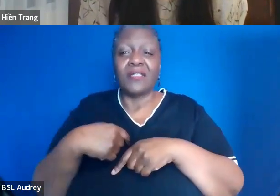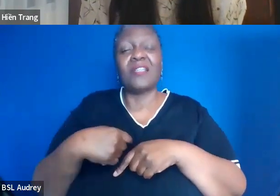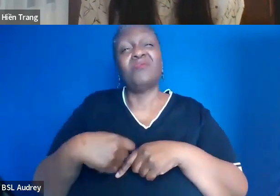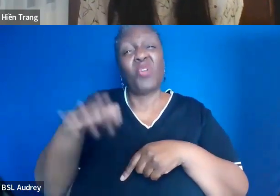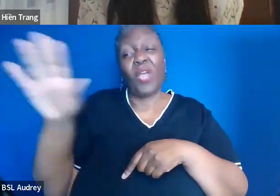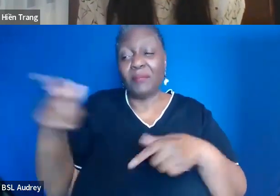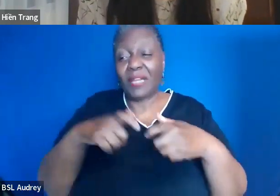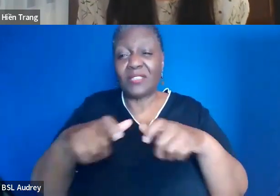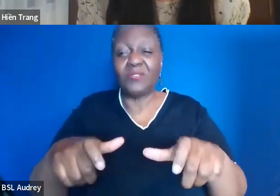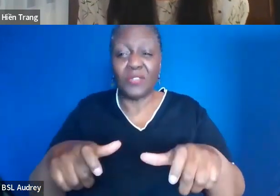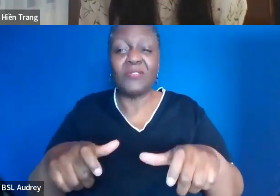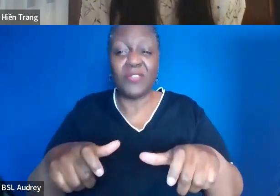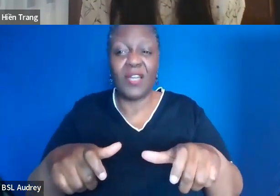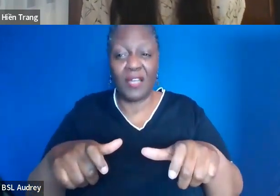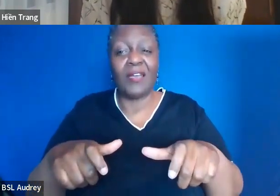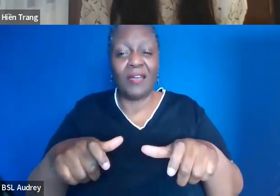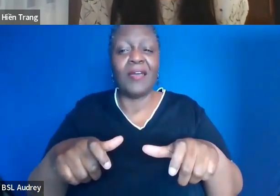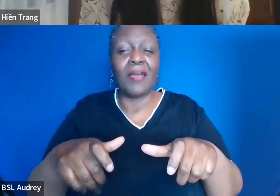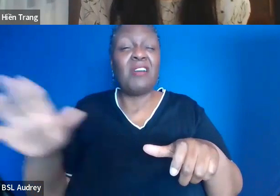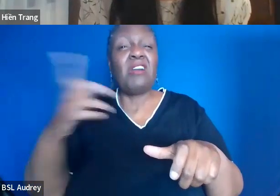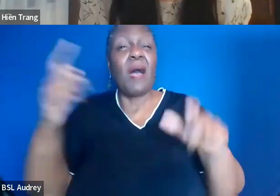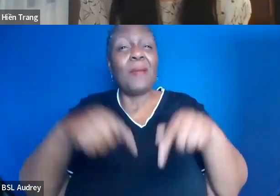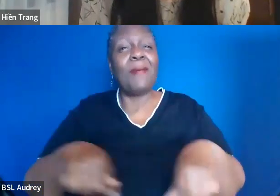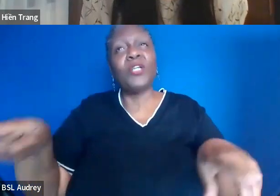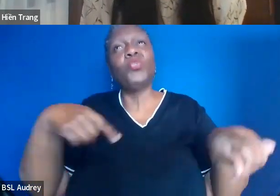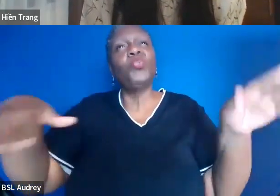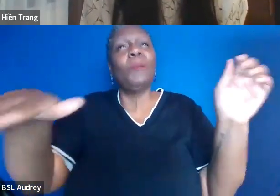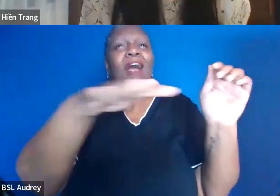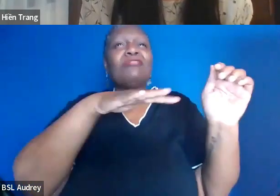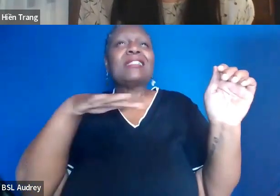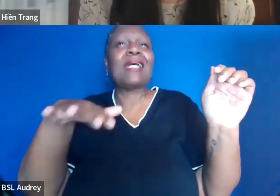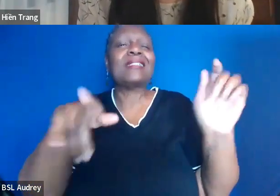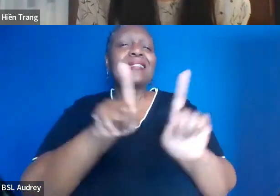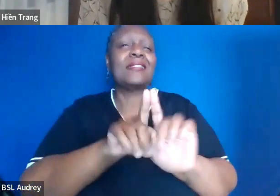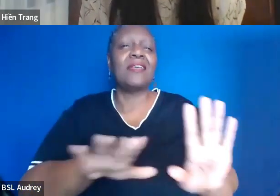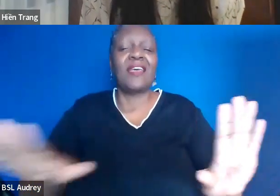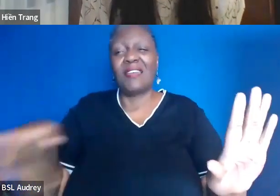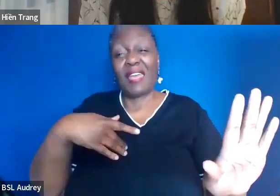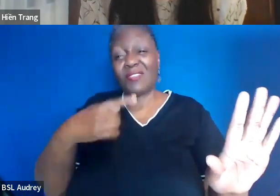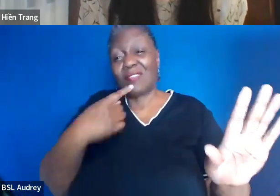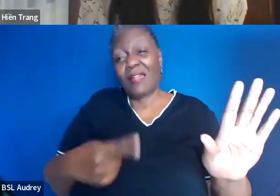and I am Eve coming back to Paradise, to expel him, and his God?